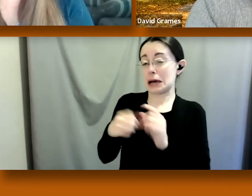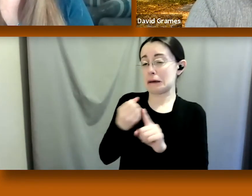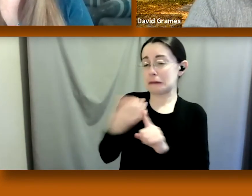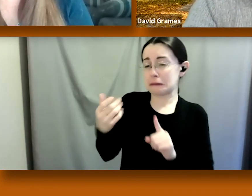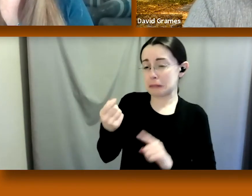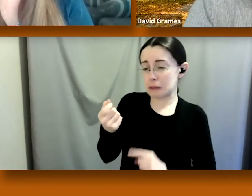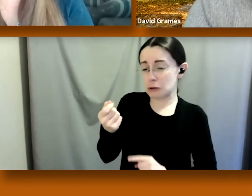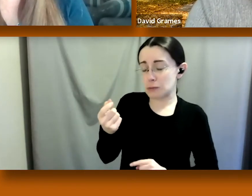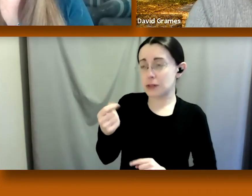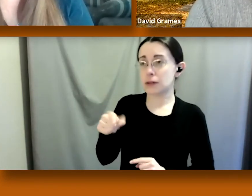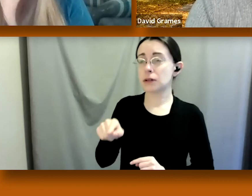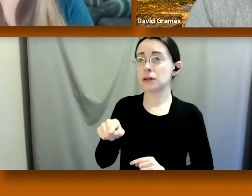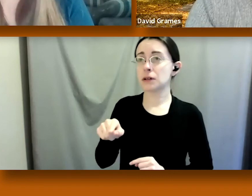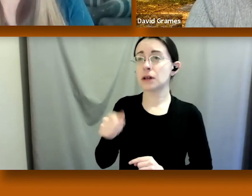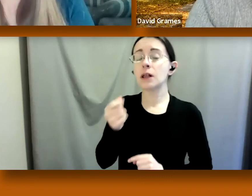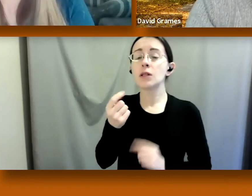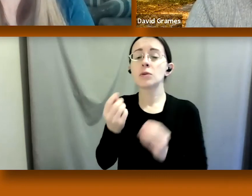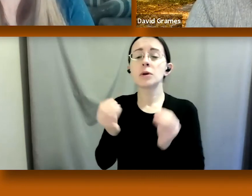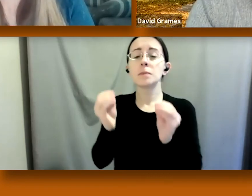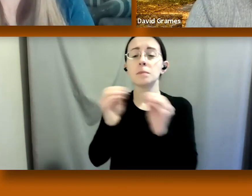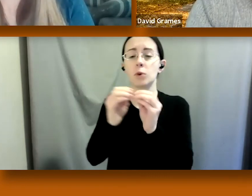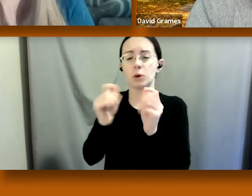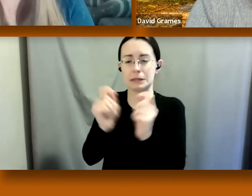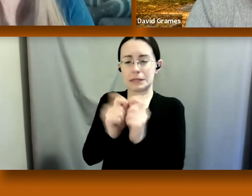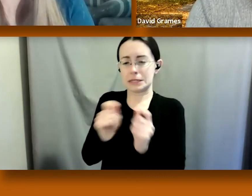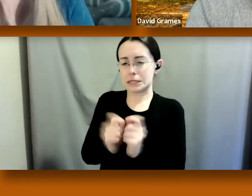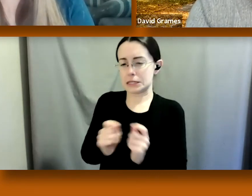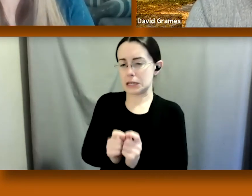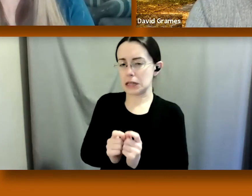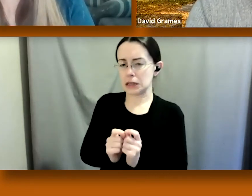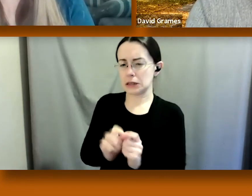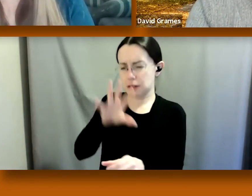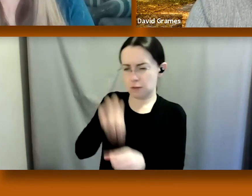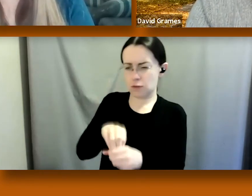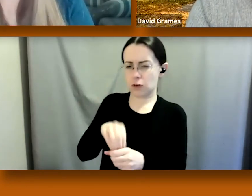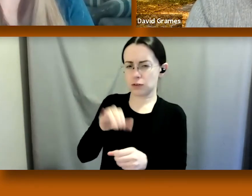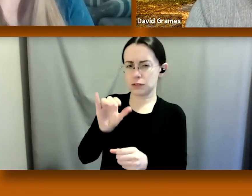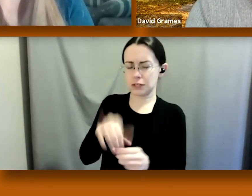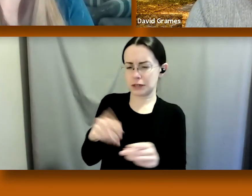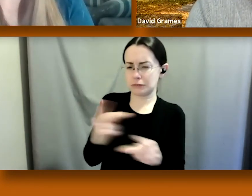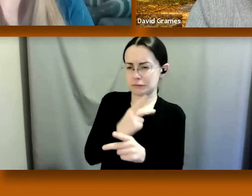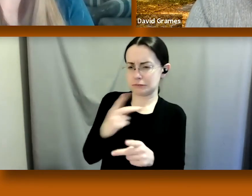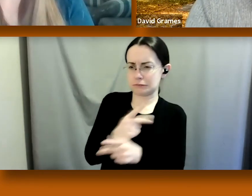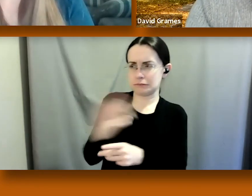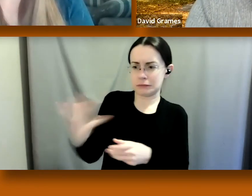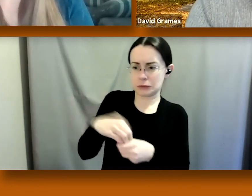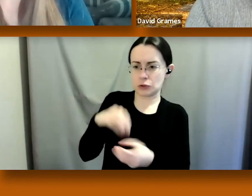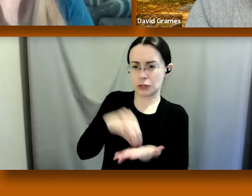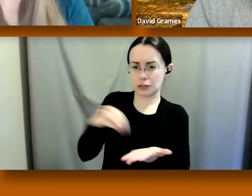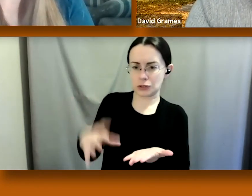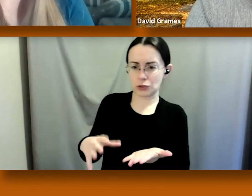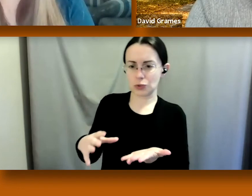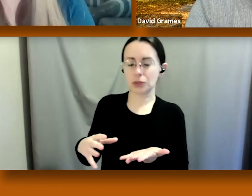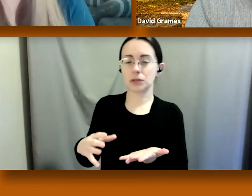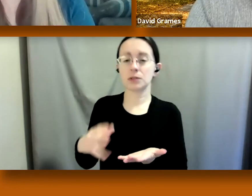level of detail that can go into it, and I know there's... almost salaried positions, like stipends